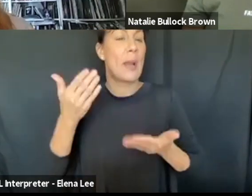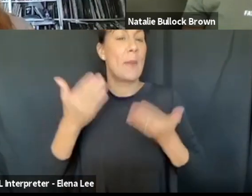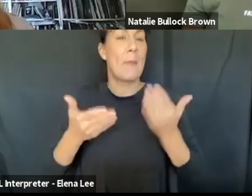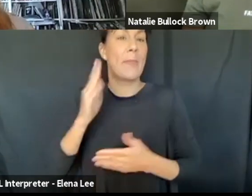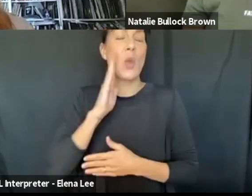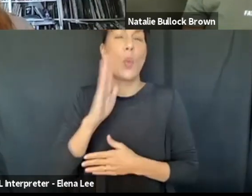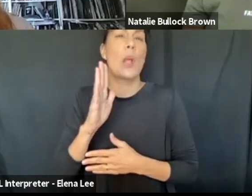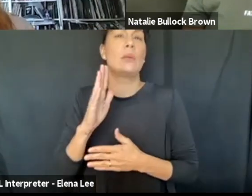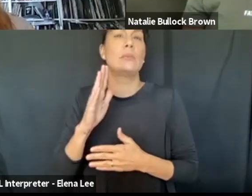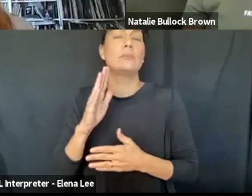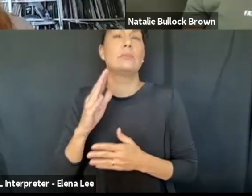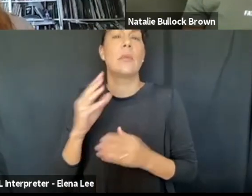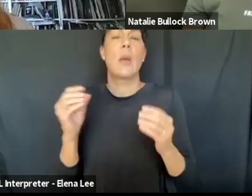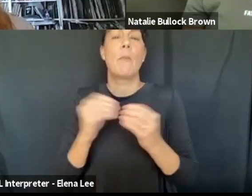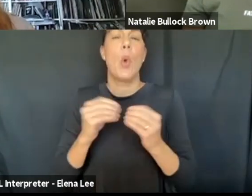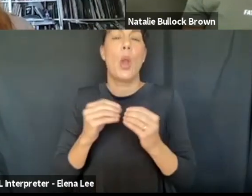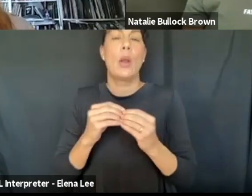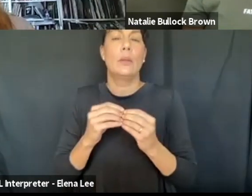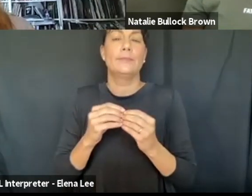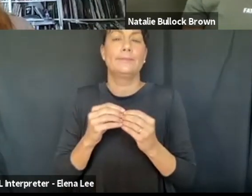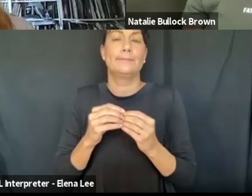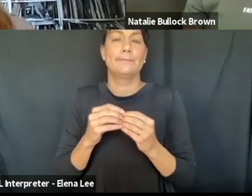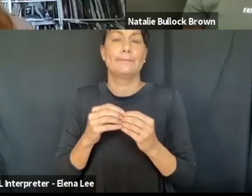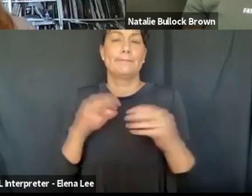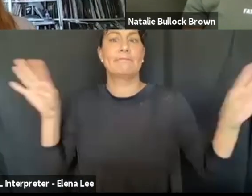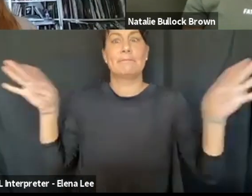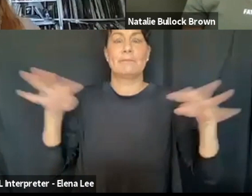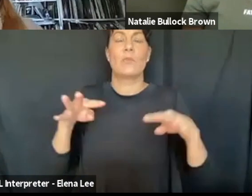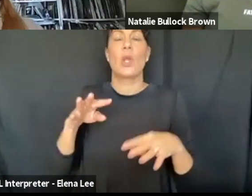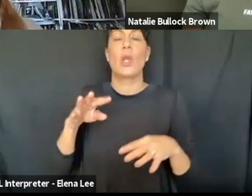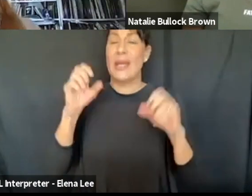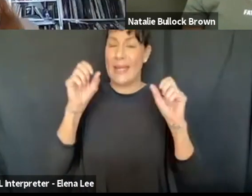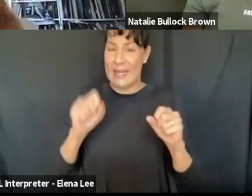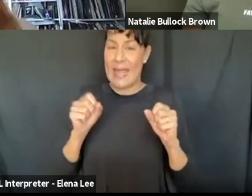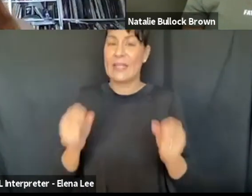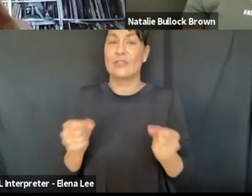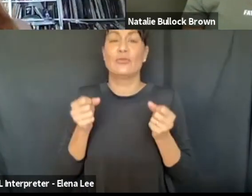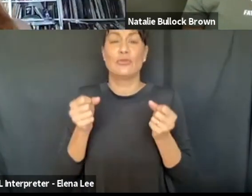but they also can contribute to triggering trauma and re-victimizing the person.